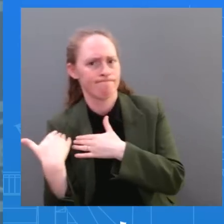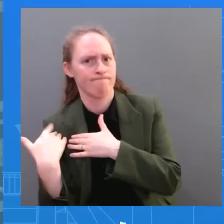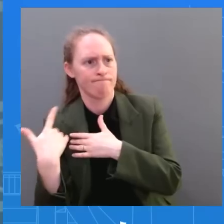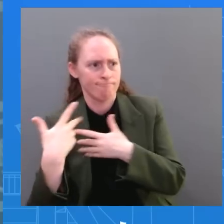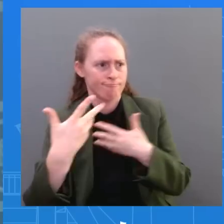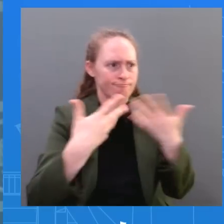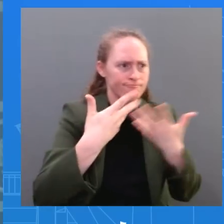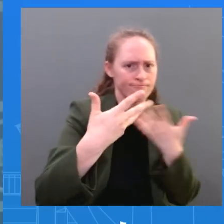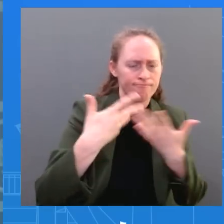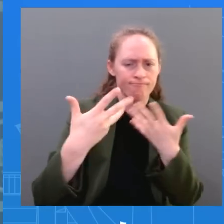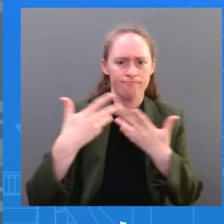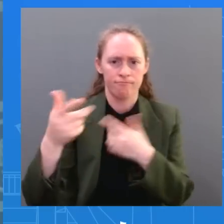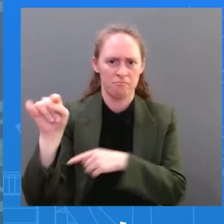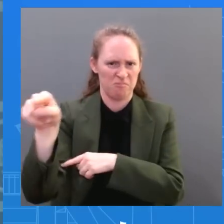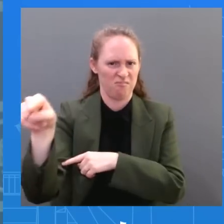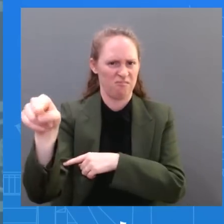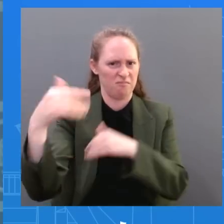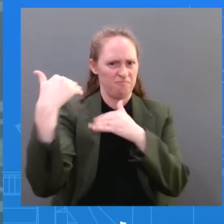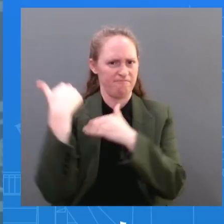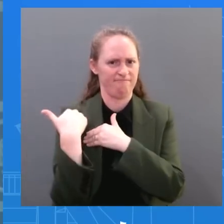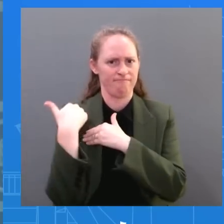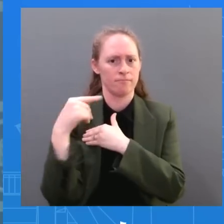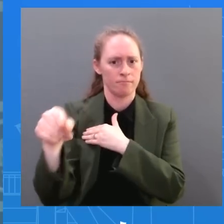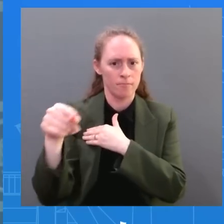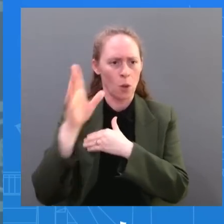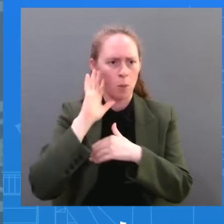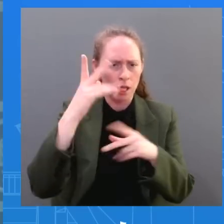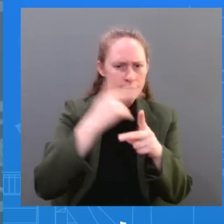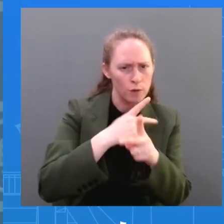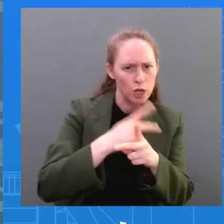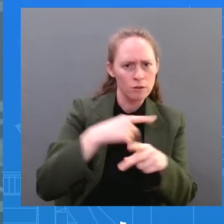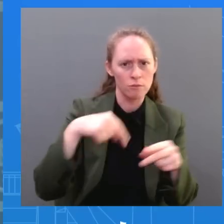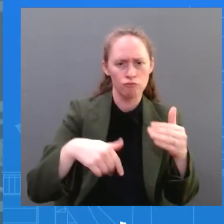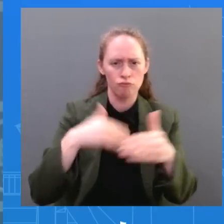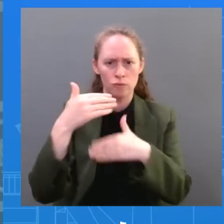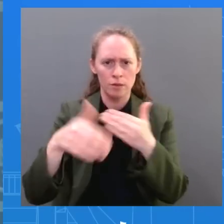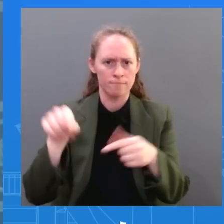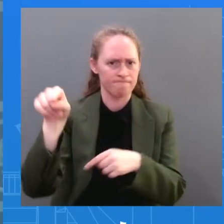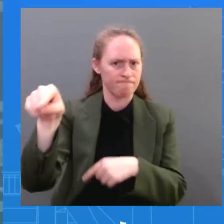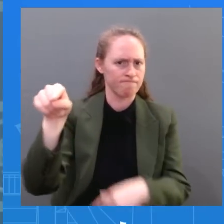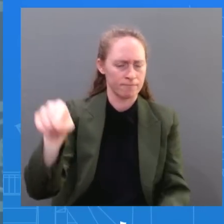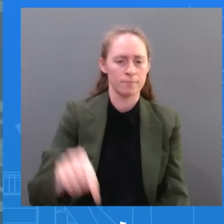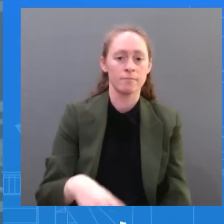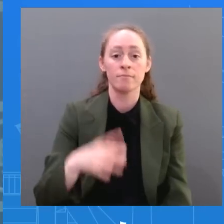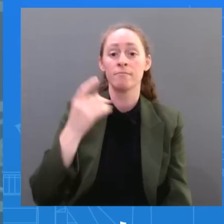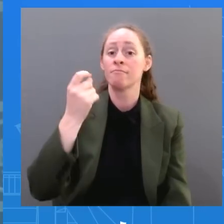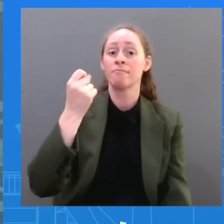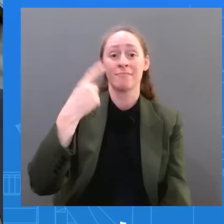But it is -- just for safety, security reasons, this is not something that I can speak from here. The Press: Just one more on a different subject --